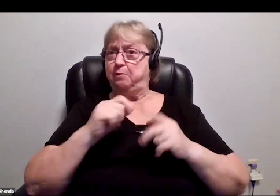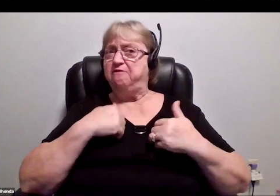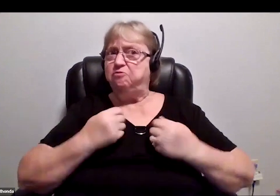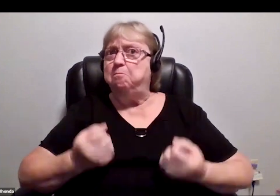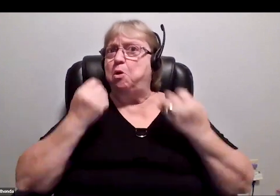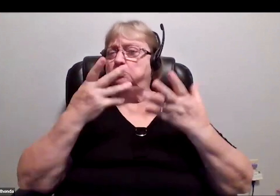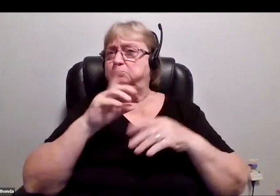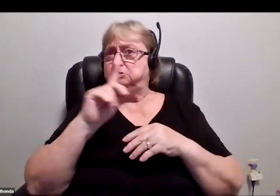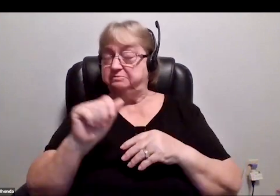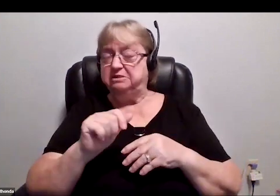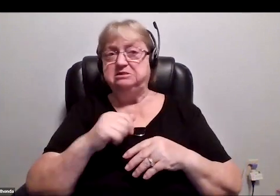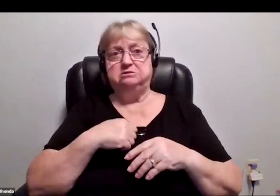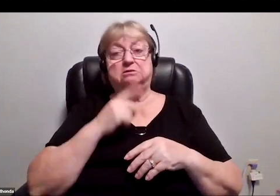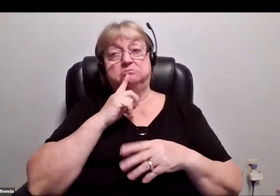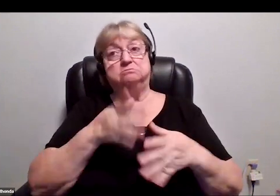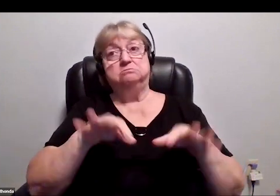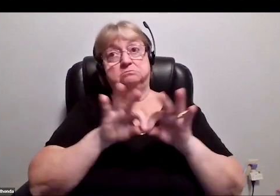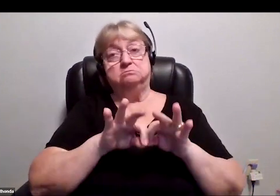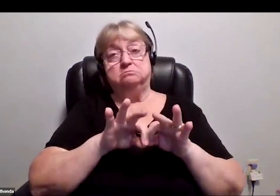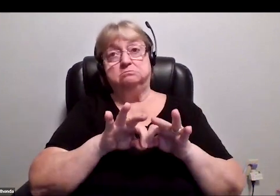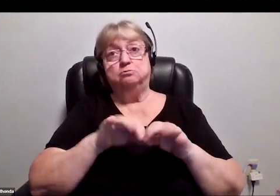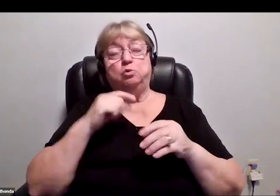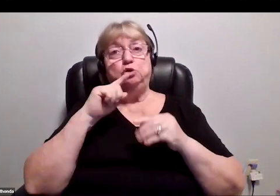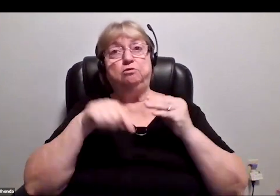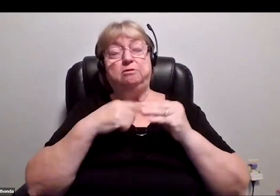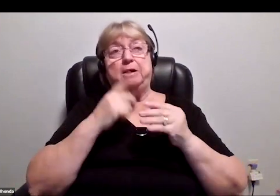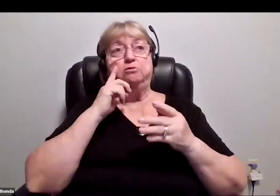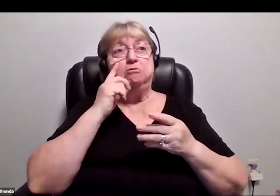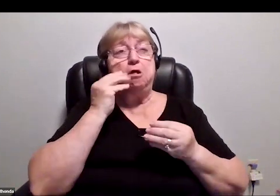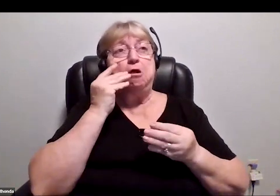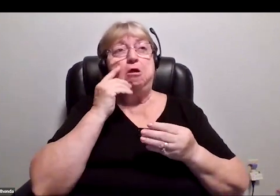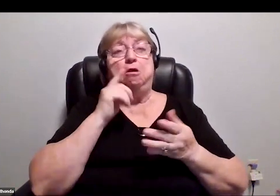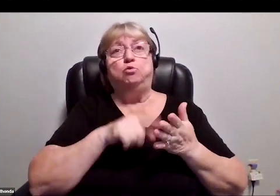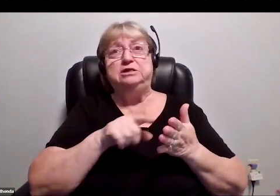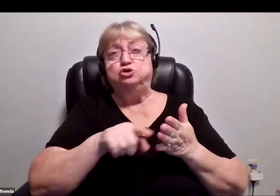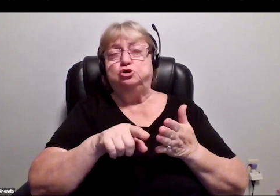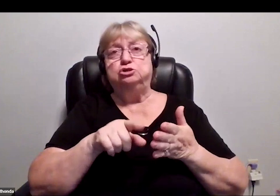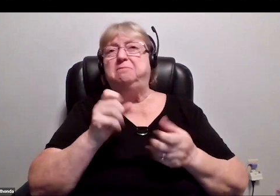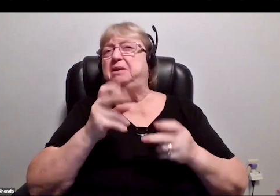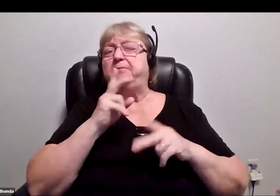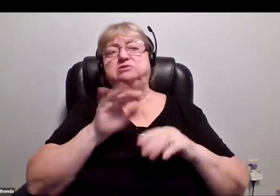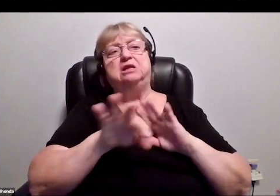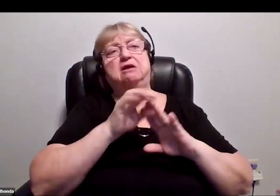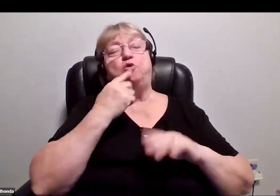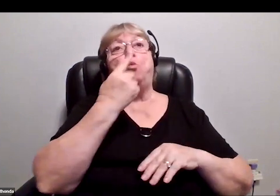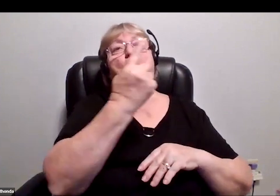about what research gets done about disability, so many times, people select for one disability. They say, "Oh, we're going to make a disability technology,"